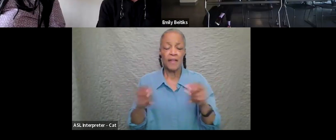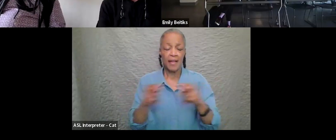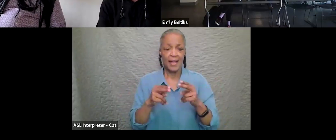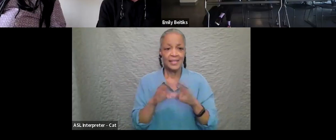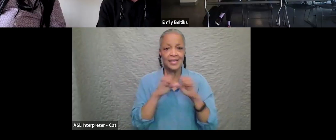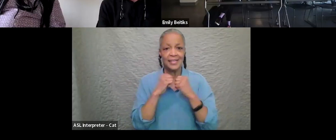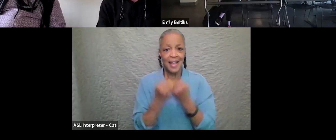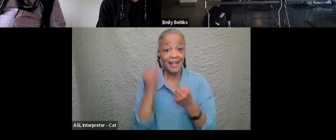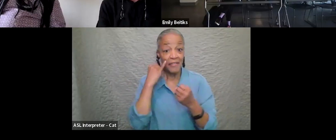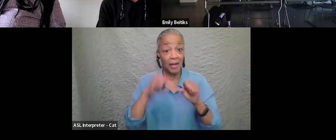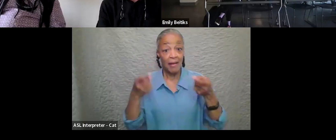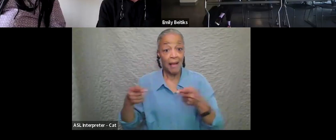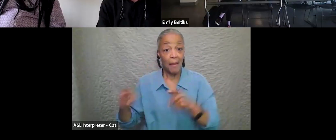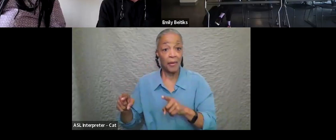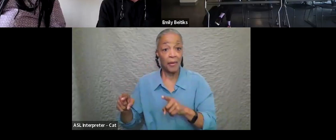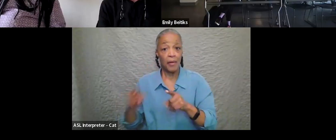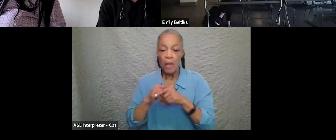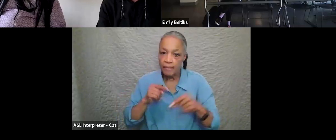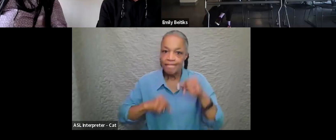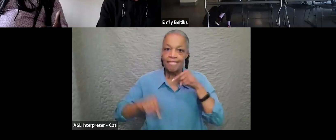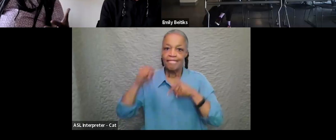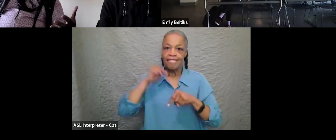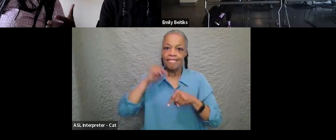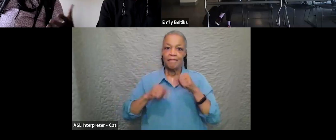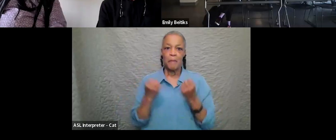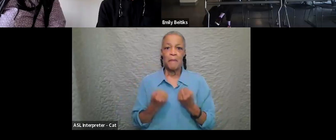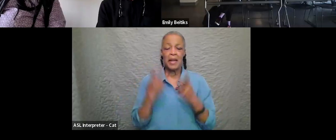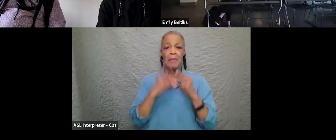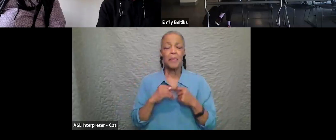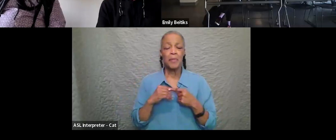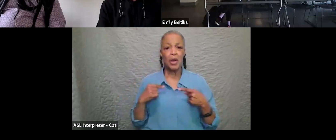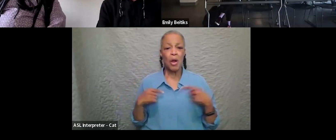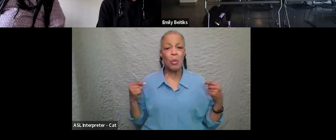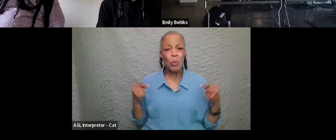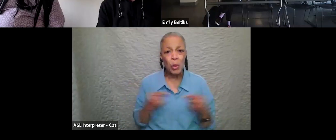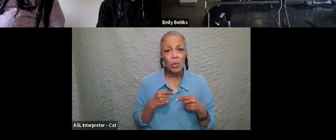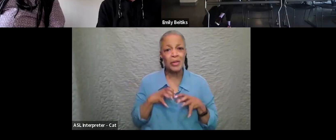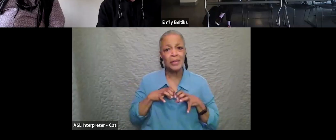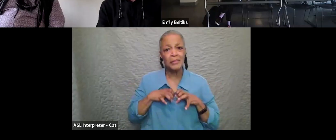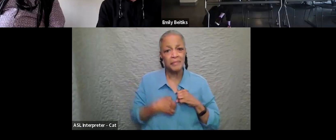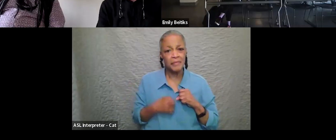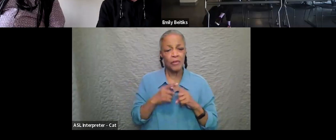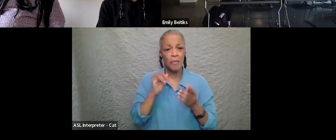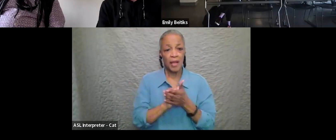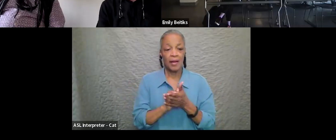But, you know, going back to this fact that many people are, sort of, deeply wounded. You know, I wonder how much of that is about, sort of,